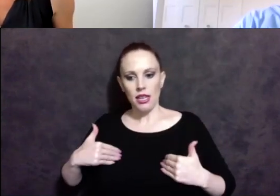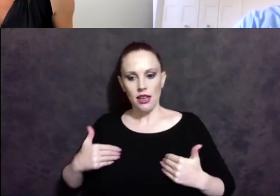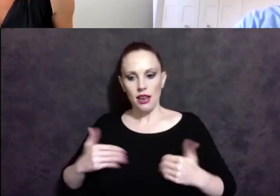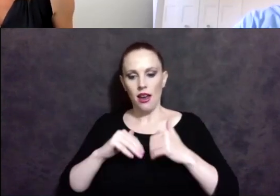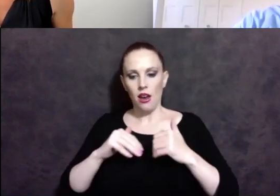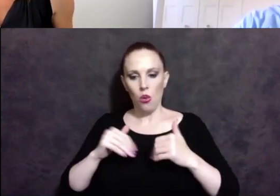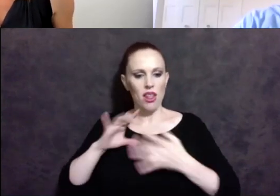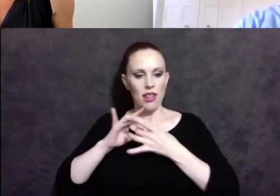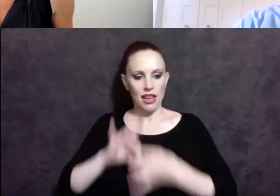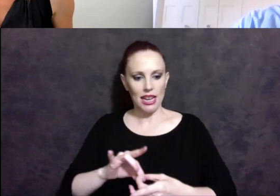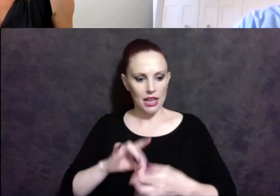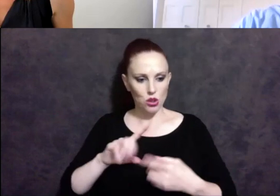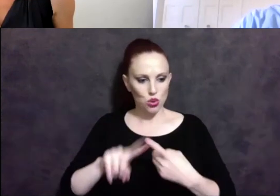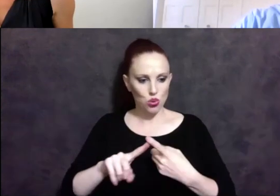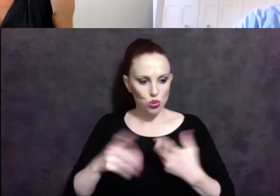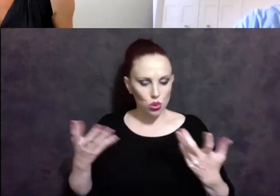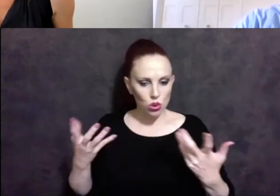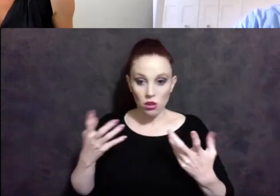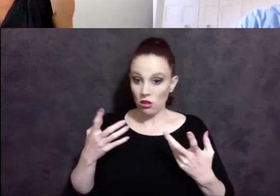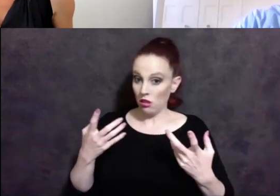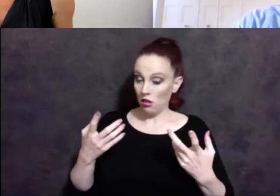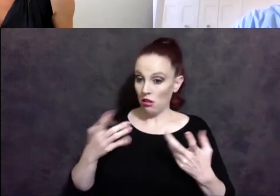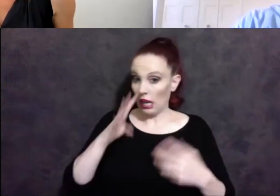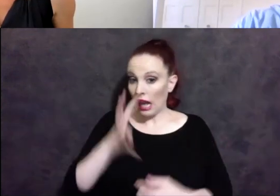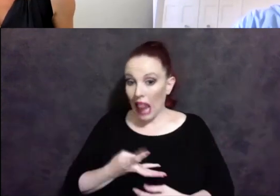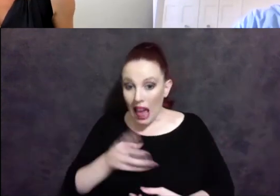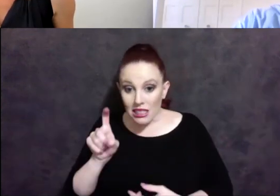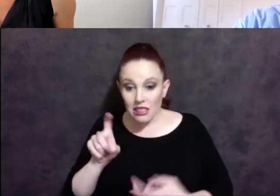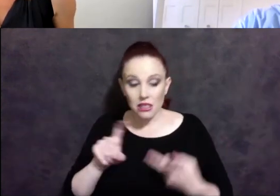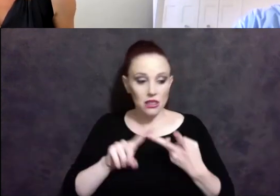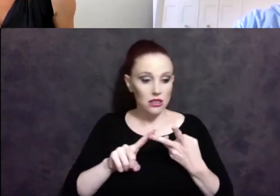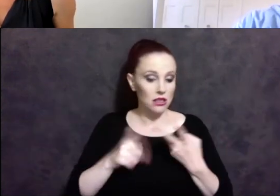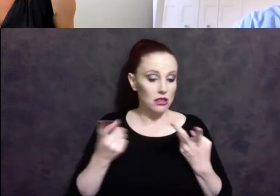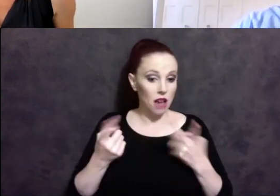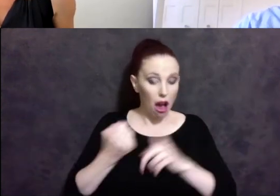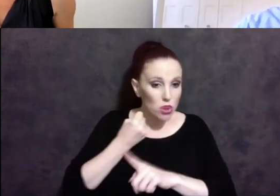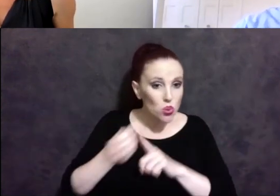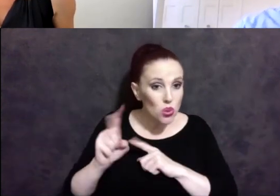with? Is that associated with neglect? Is that associated with abuse? I have learned